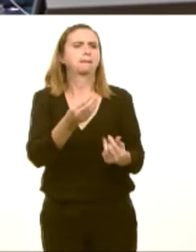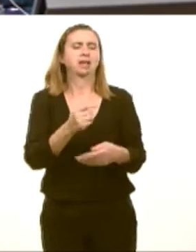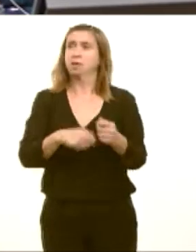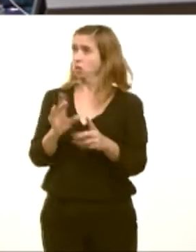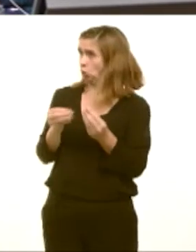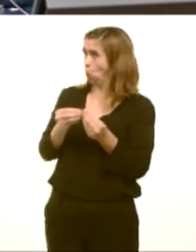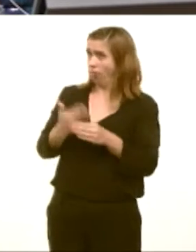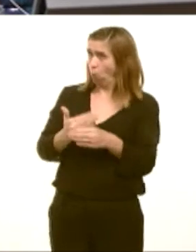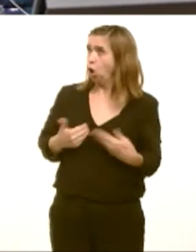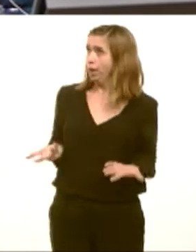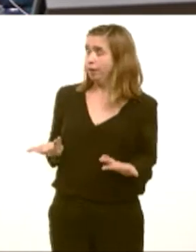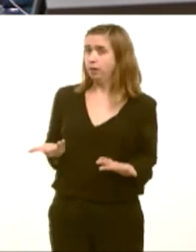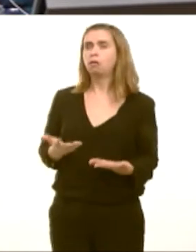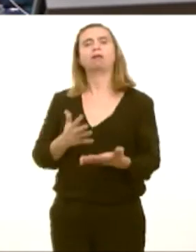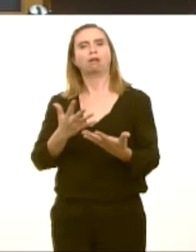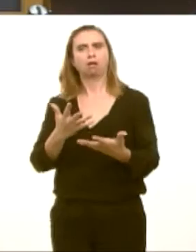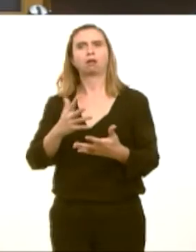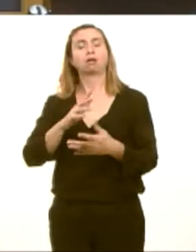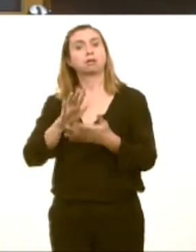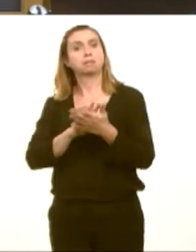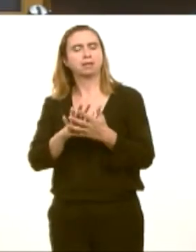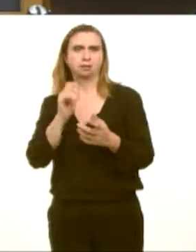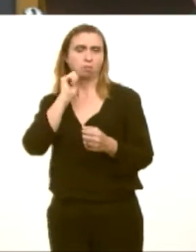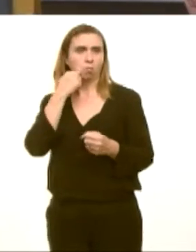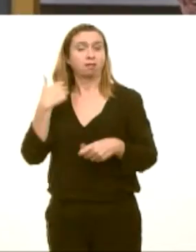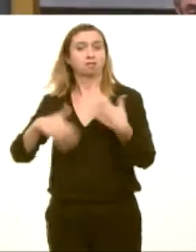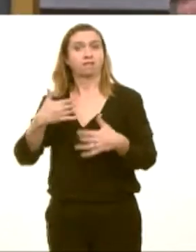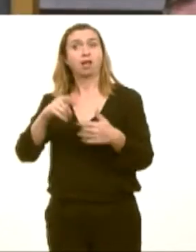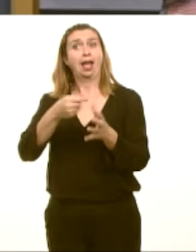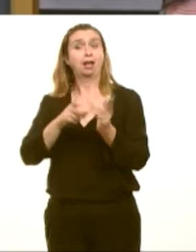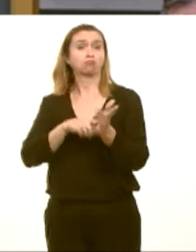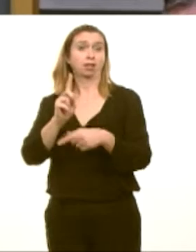The letters, we understand, will go out before Christmas, and the impact will come in April next year.